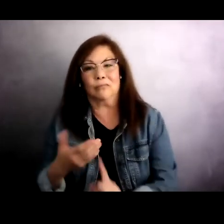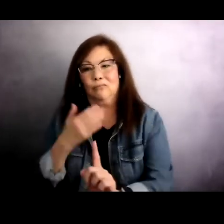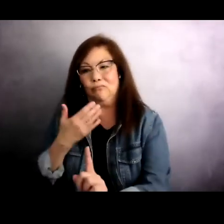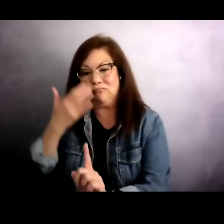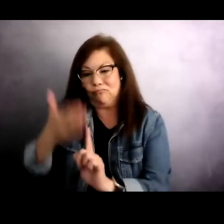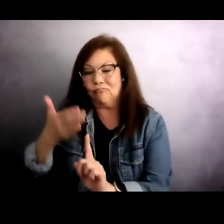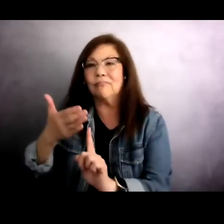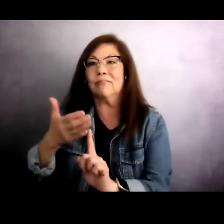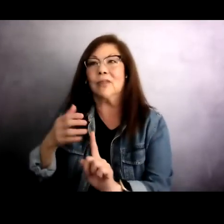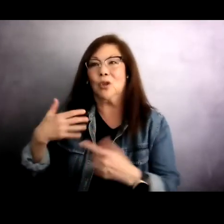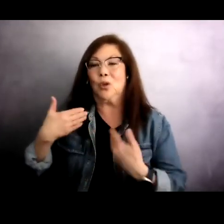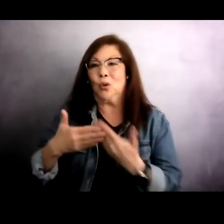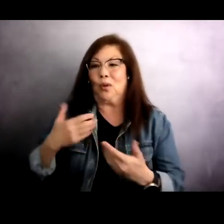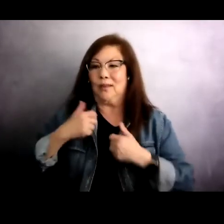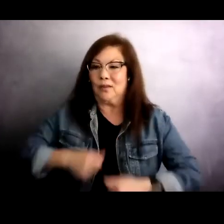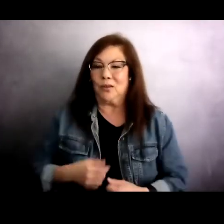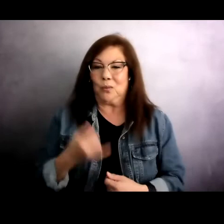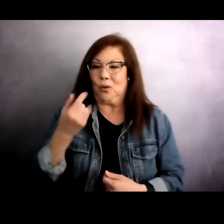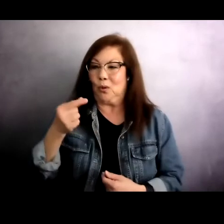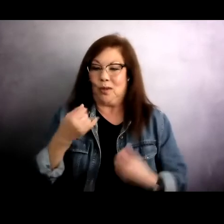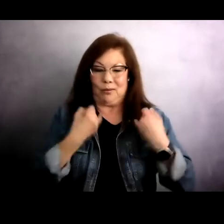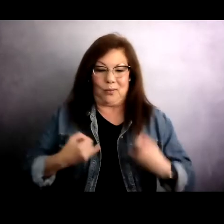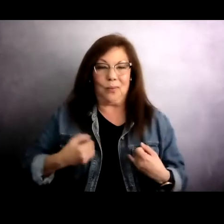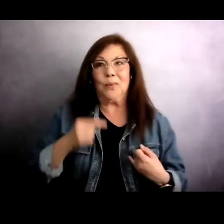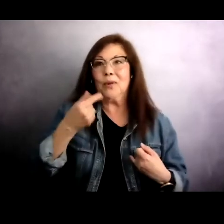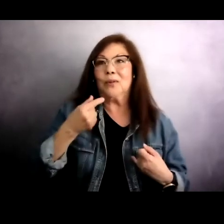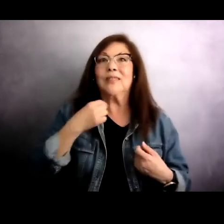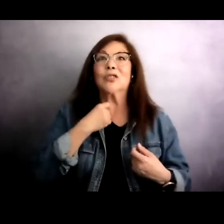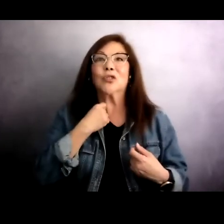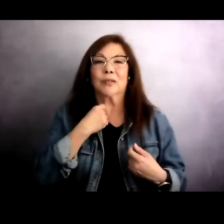green stripe over matching green shirt. The entire thing I was certain cost as much as